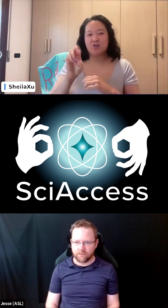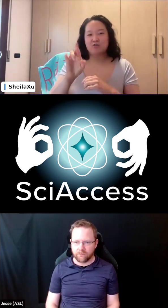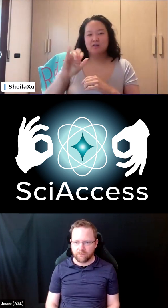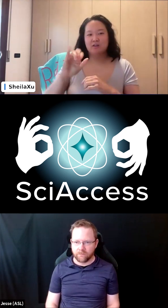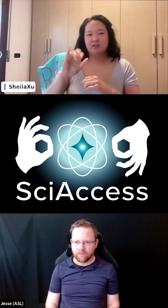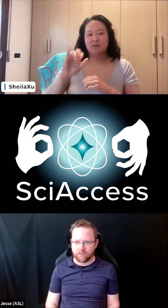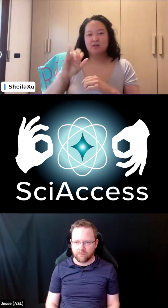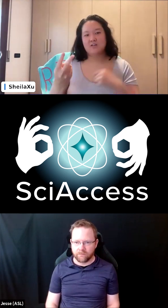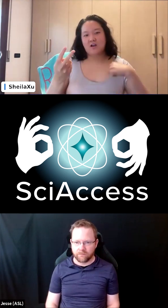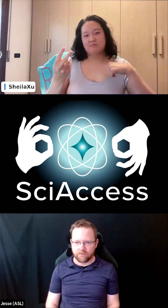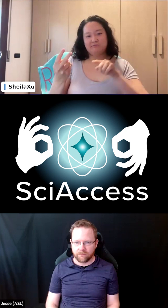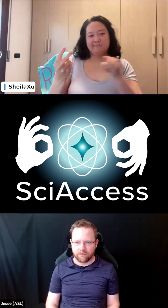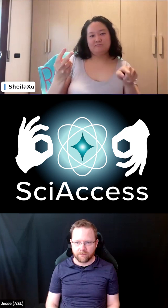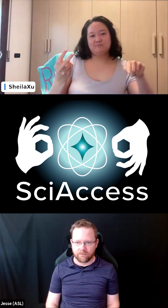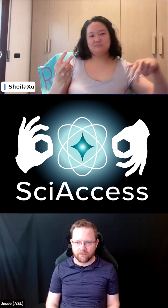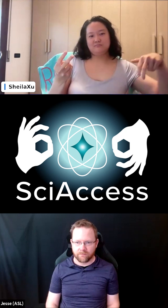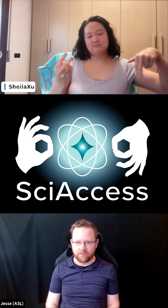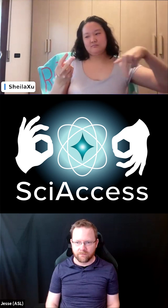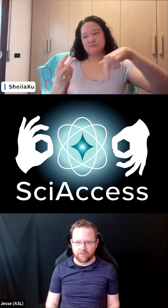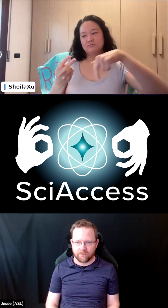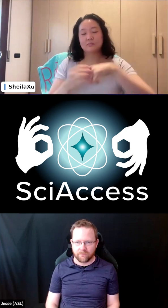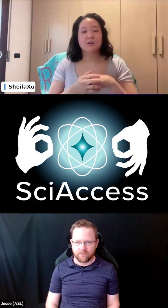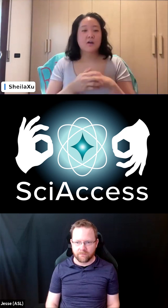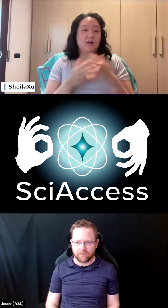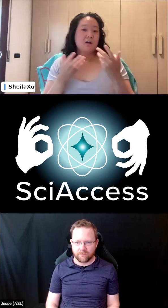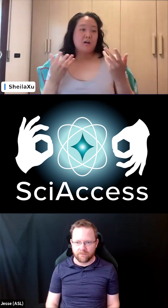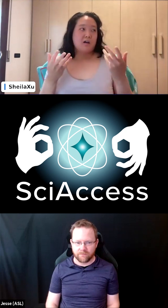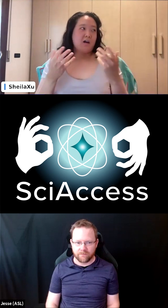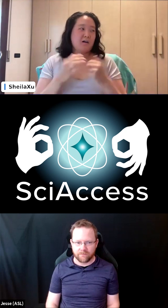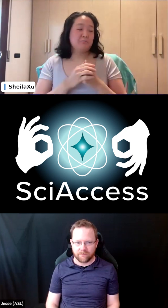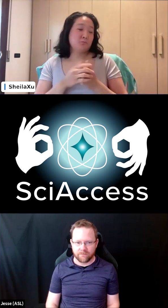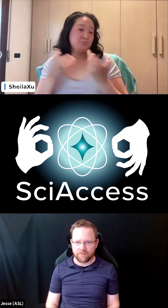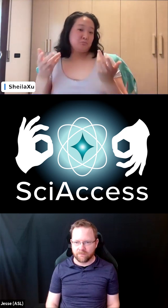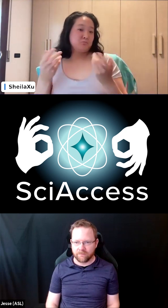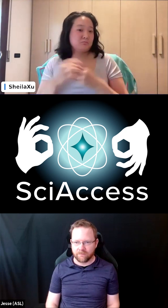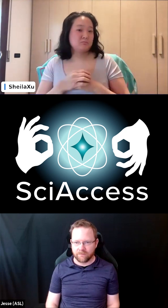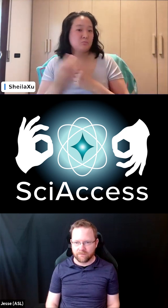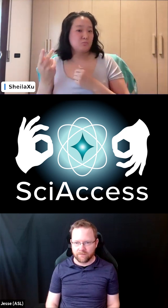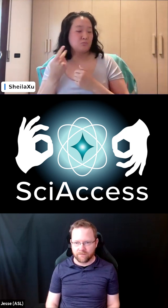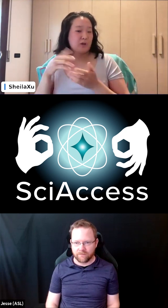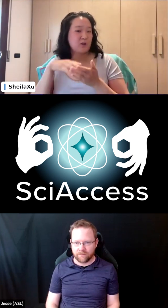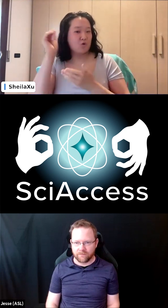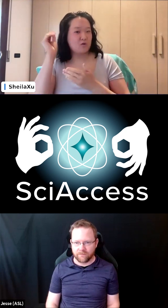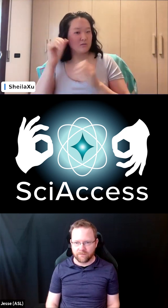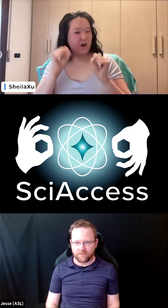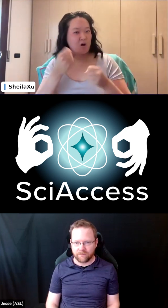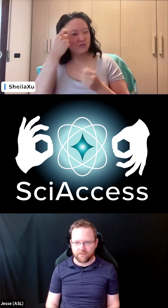That is me and Eric and we are underwater. And we did learn that in the underwater experiment that we